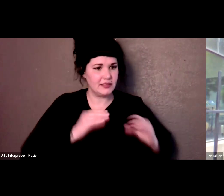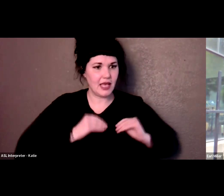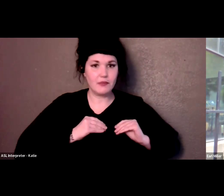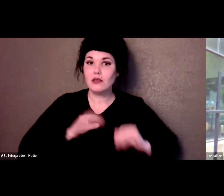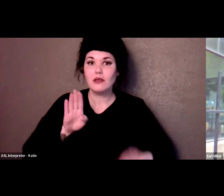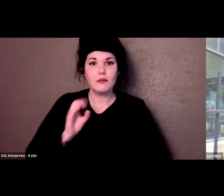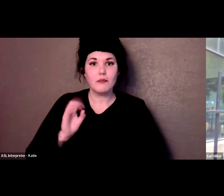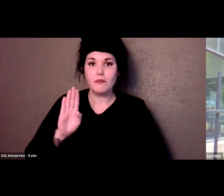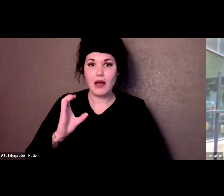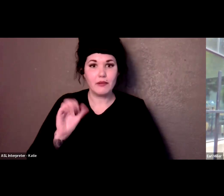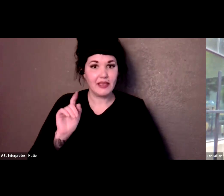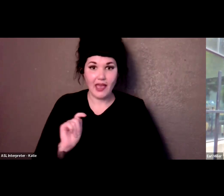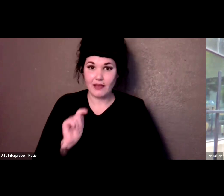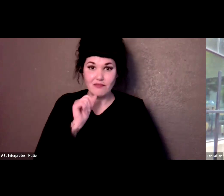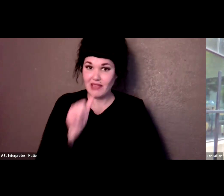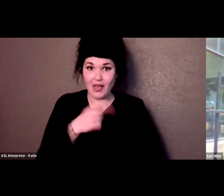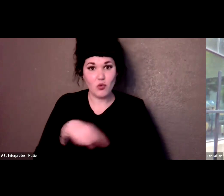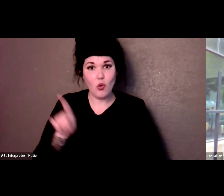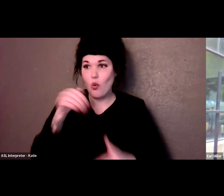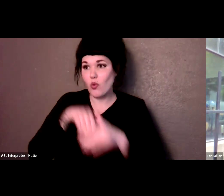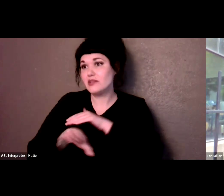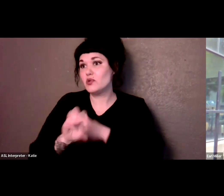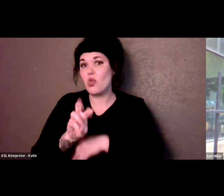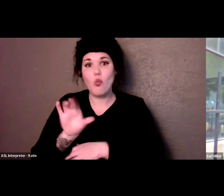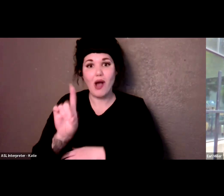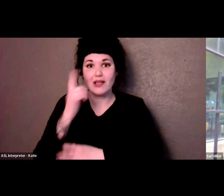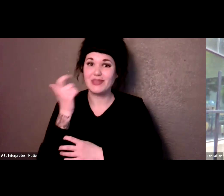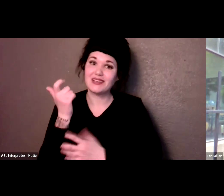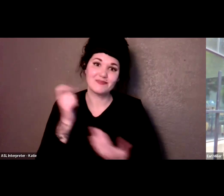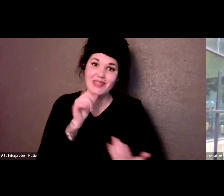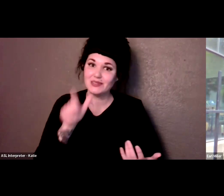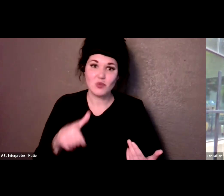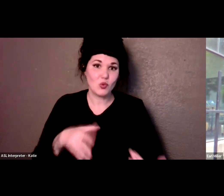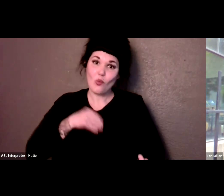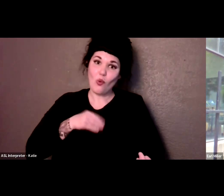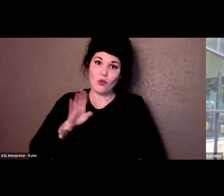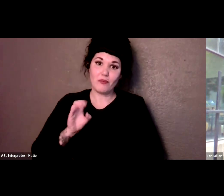somebody's pet, but it is. And so this sort of problem that in a system might have been seen as